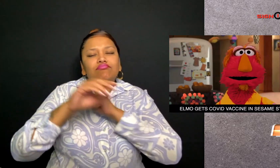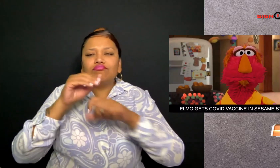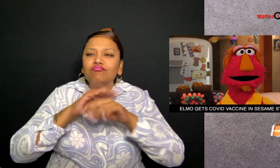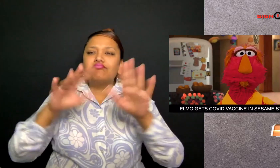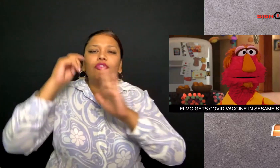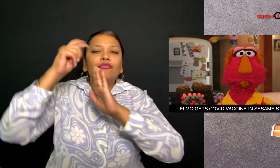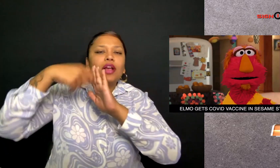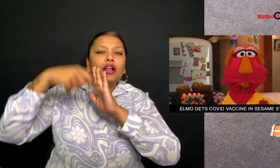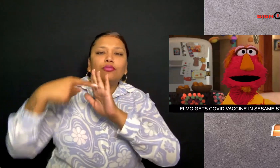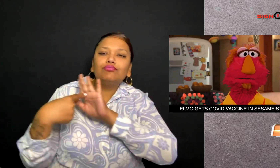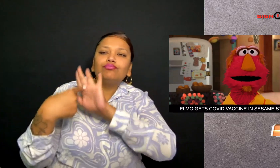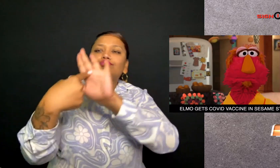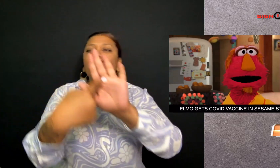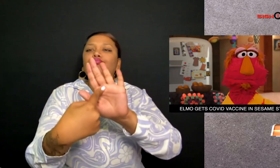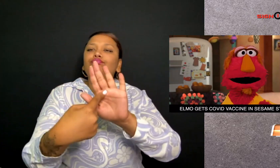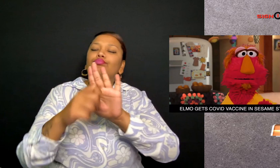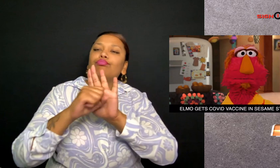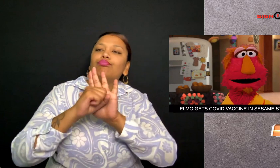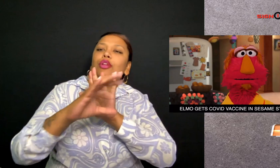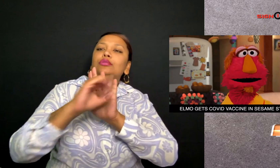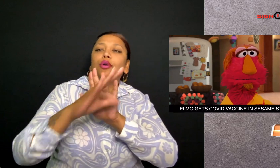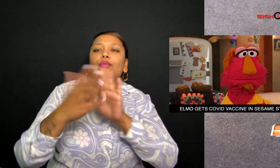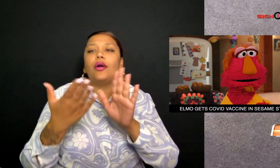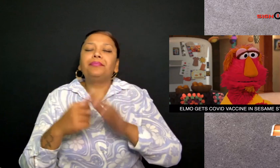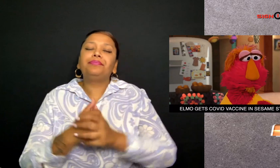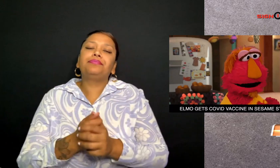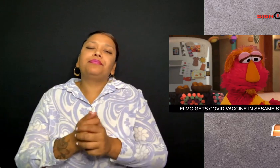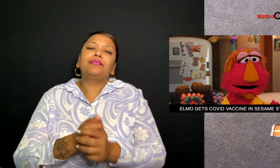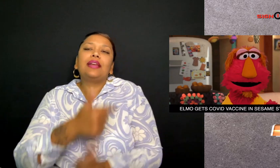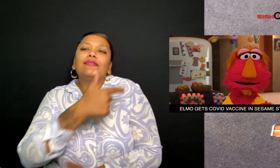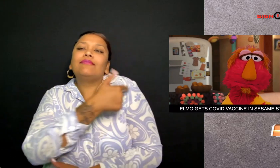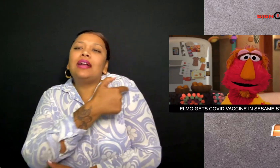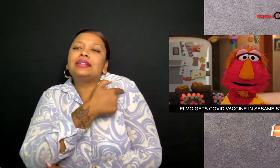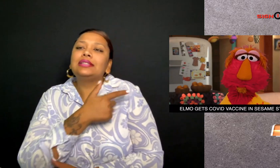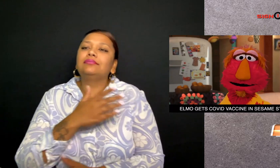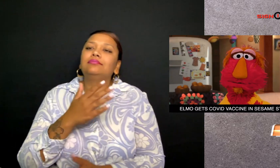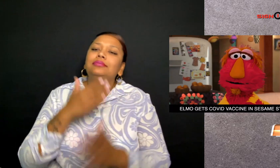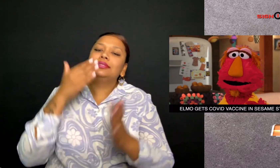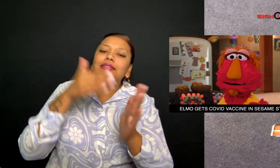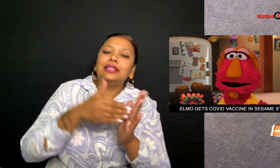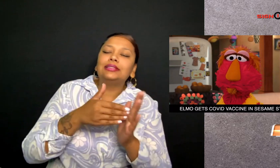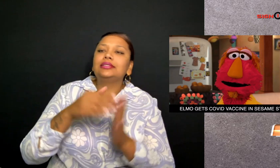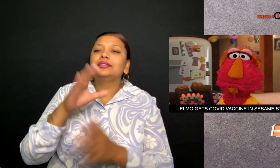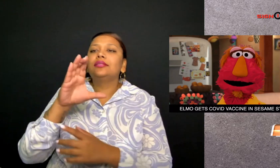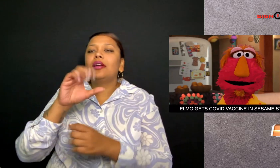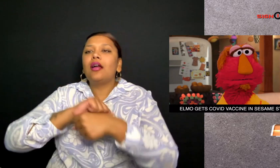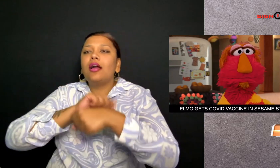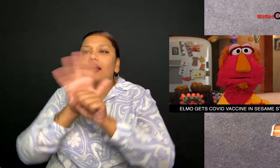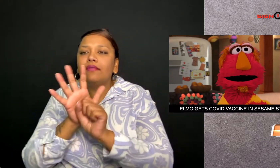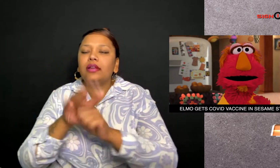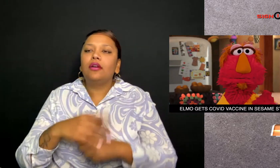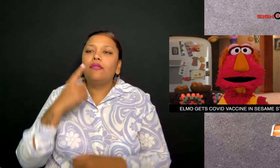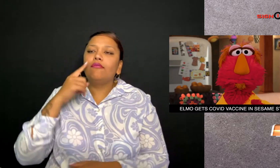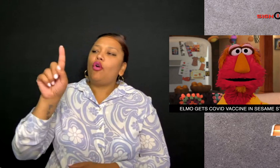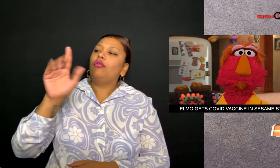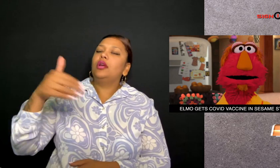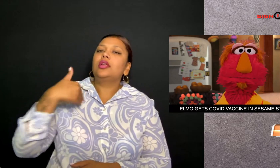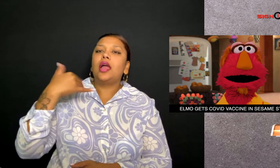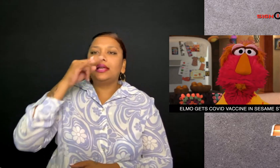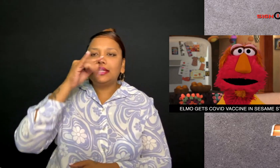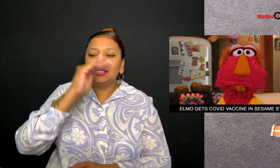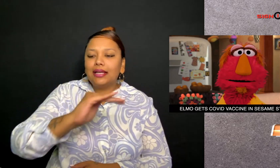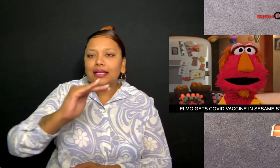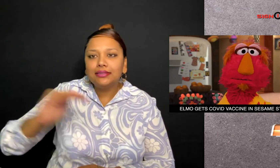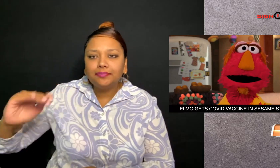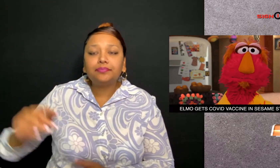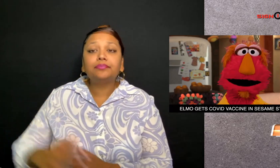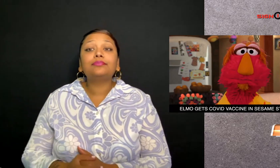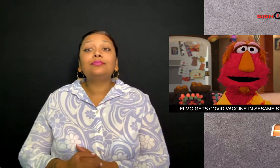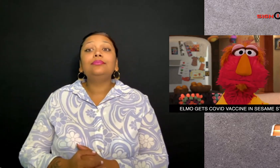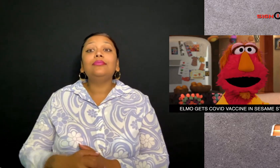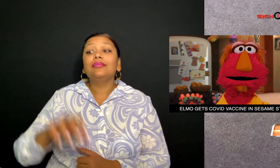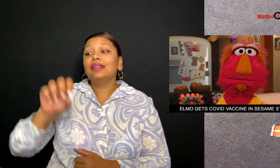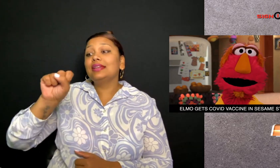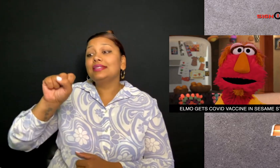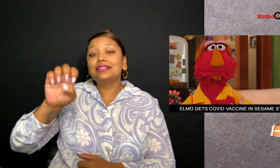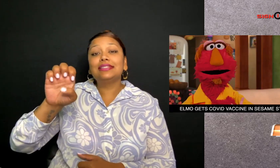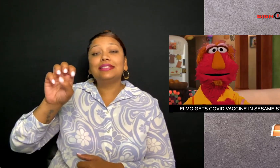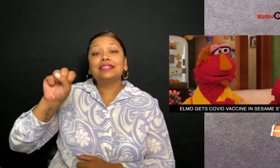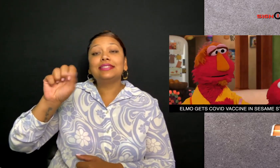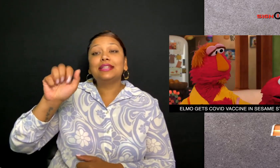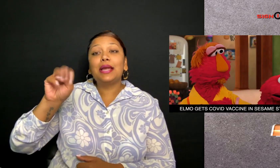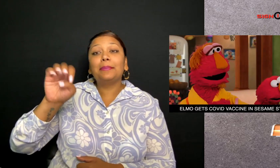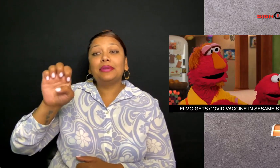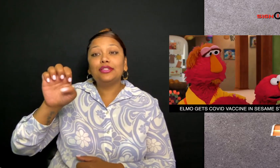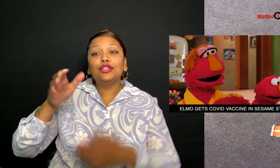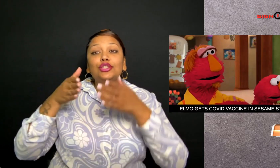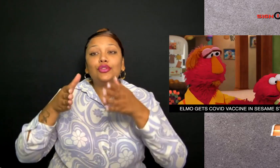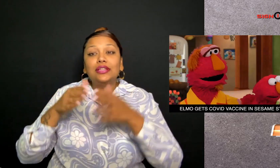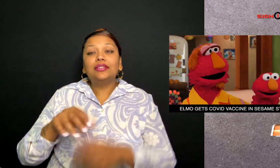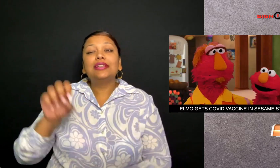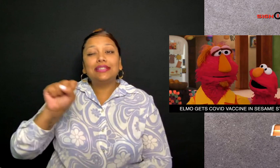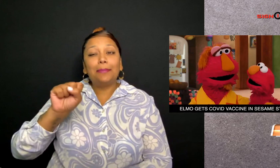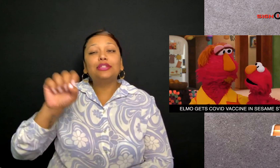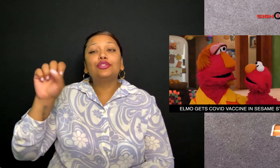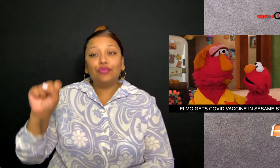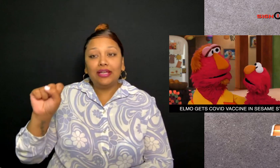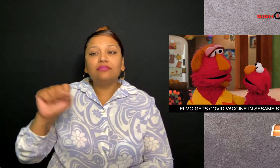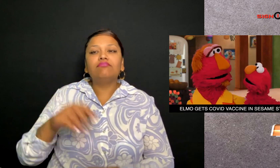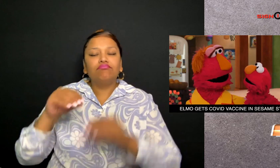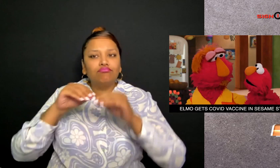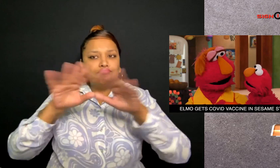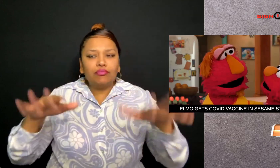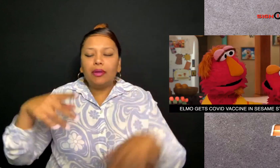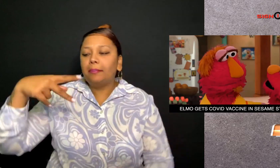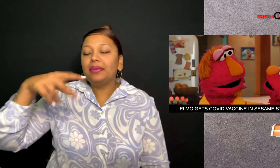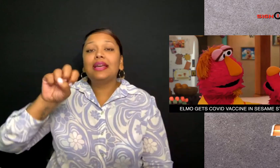the Muppets are promoting vaccination against covid for young kids